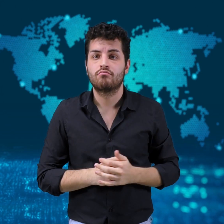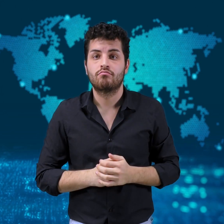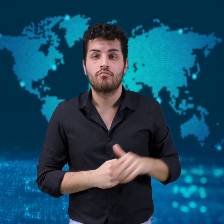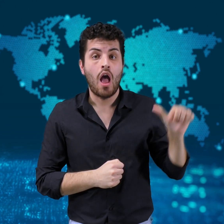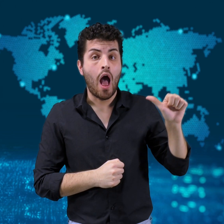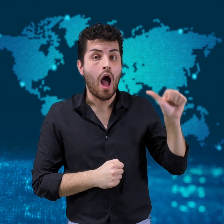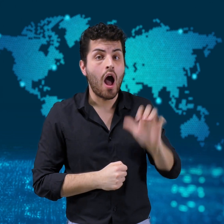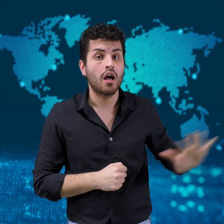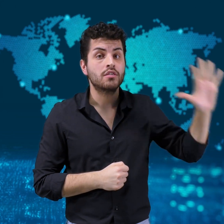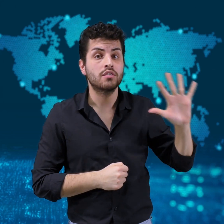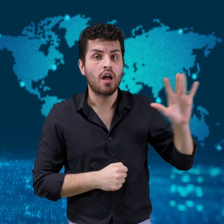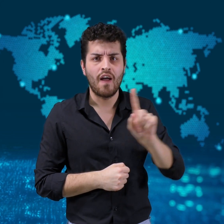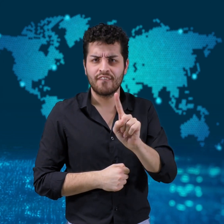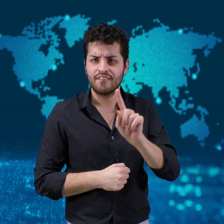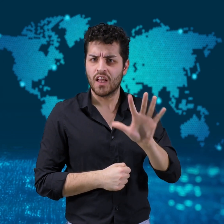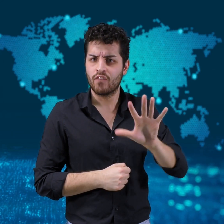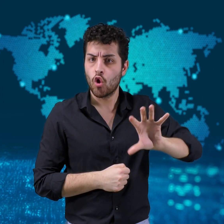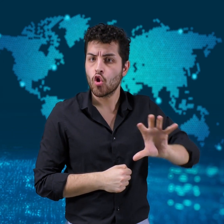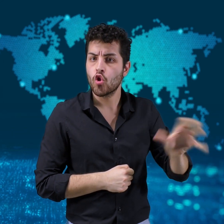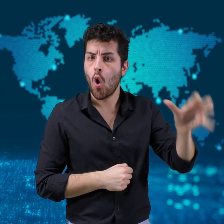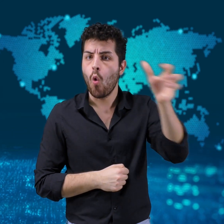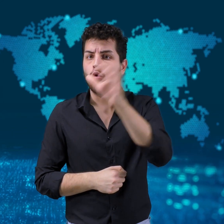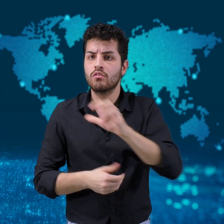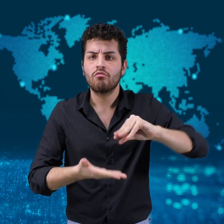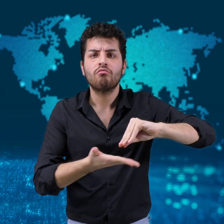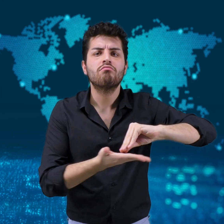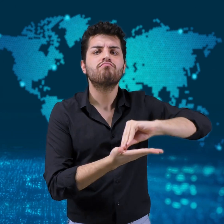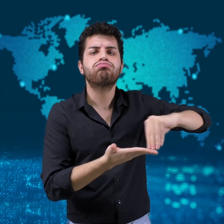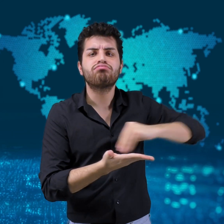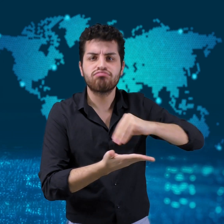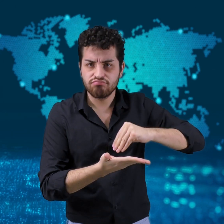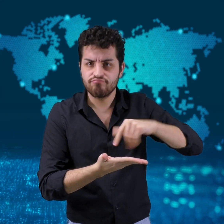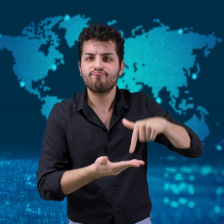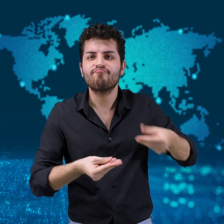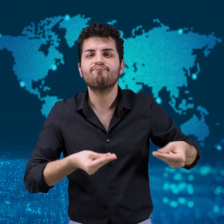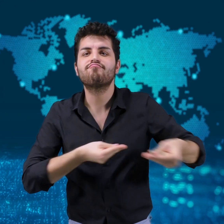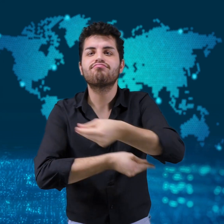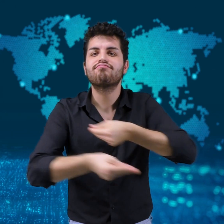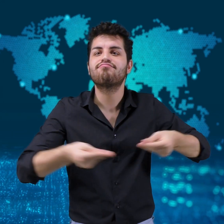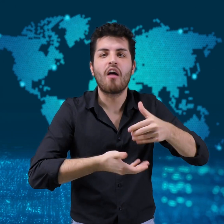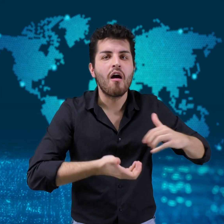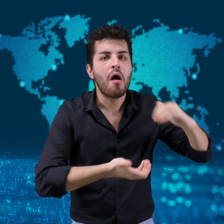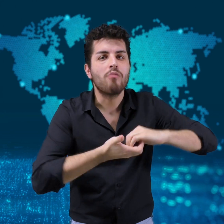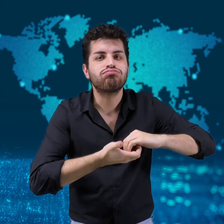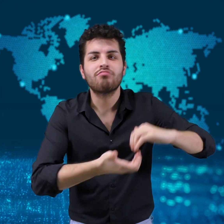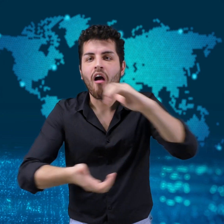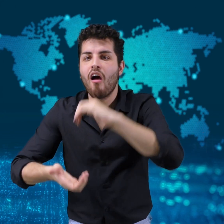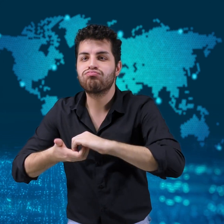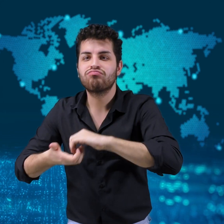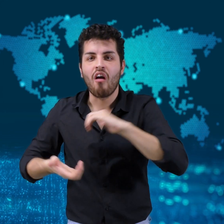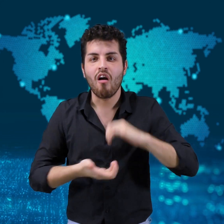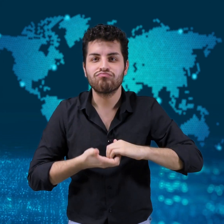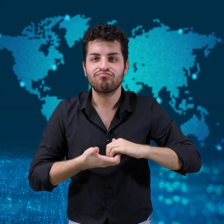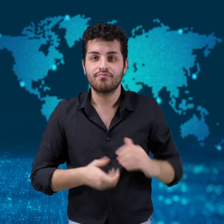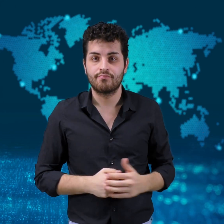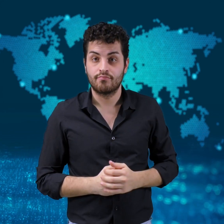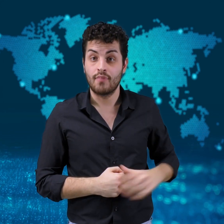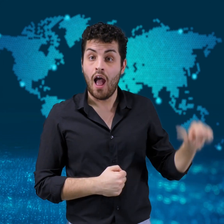Fifteen nations sign trade pact.